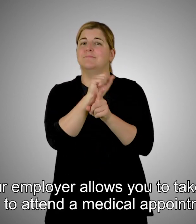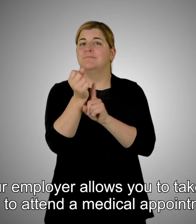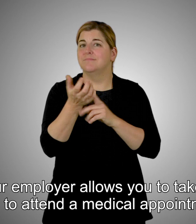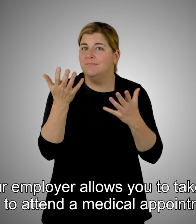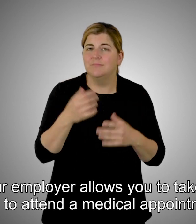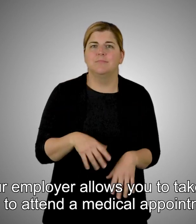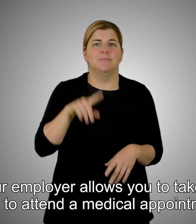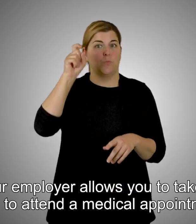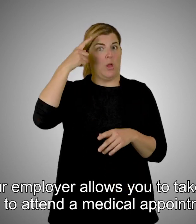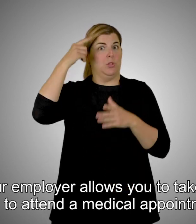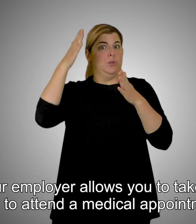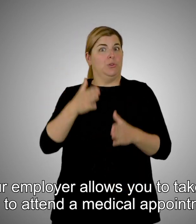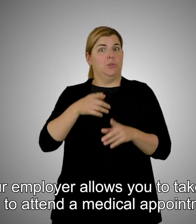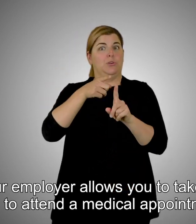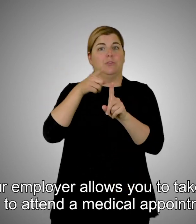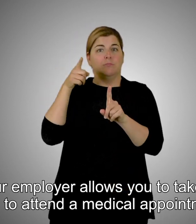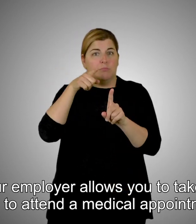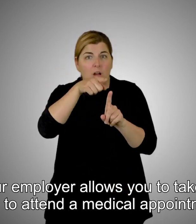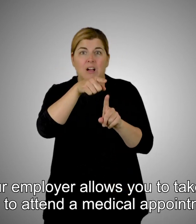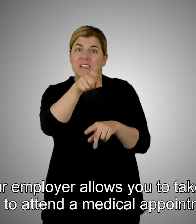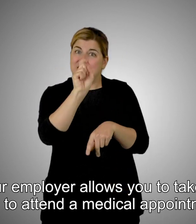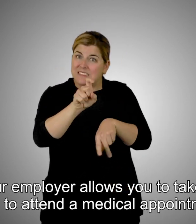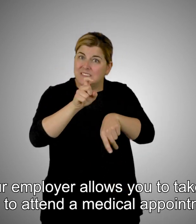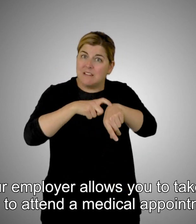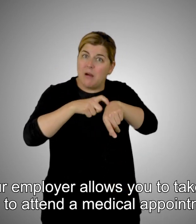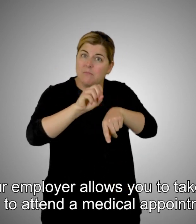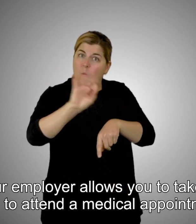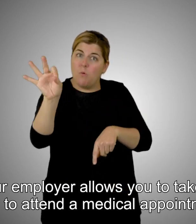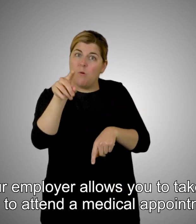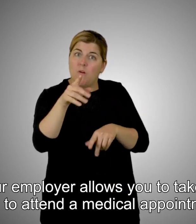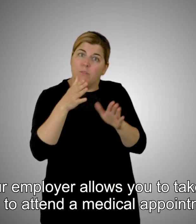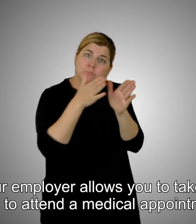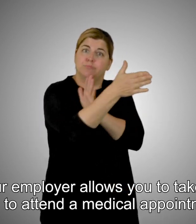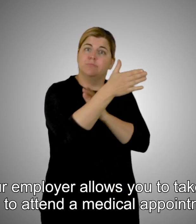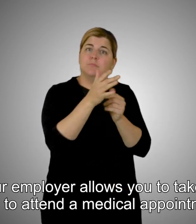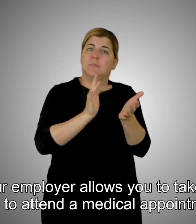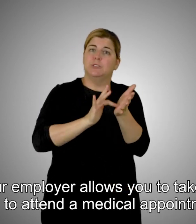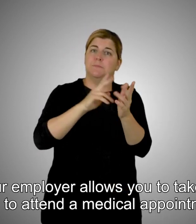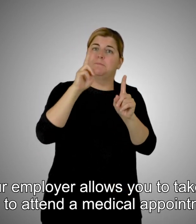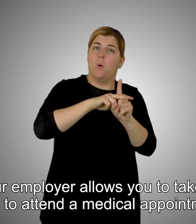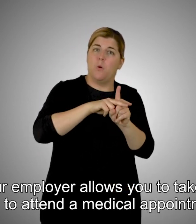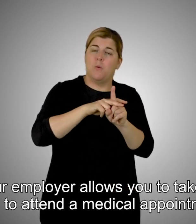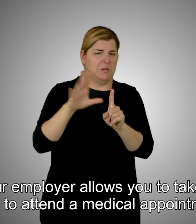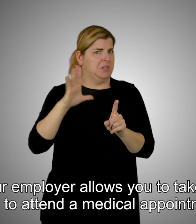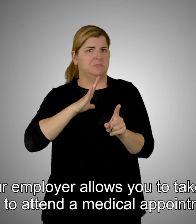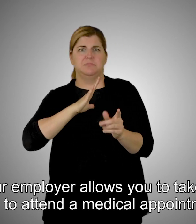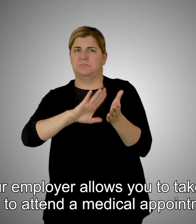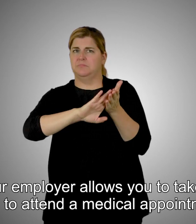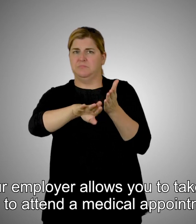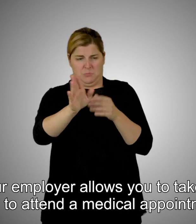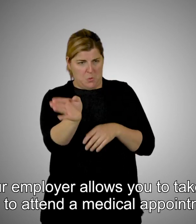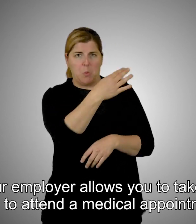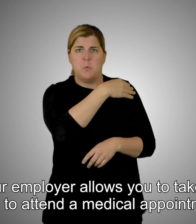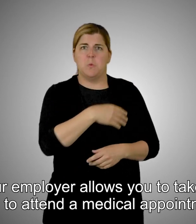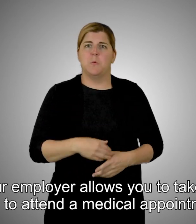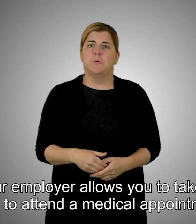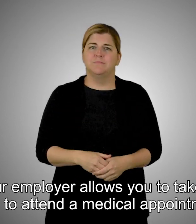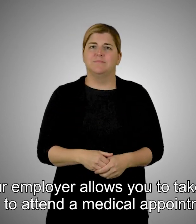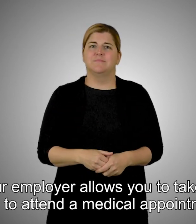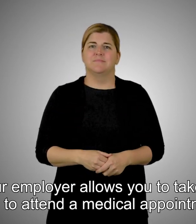Your employer allows you to take time off to attend a medical appointment.